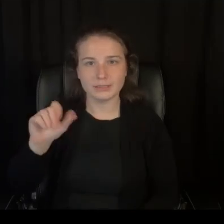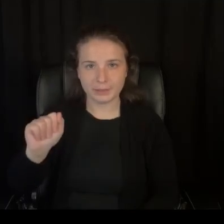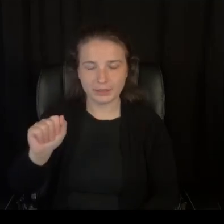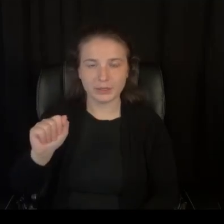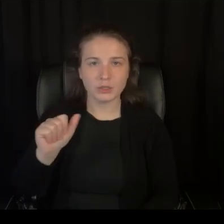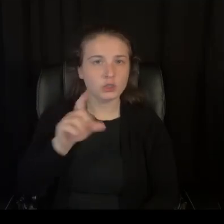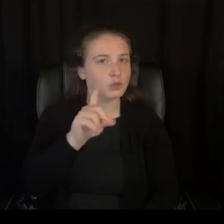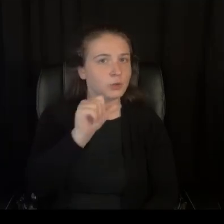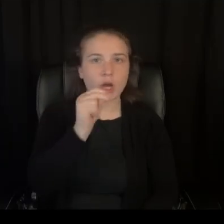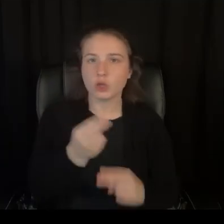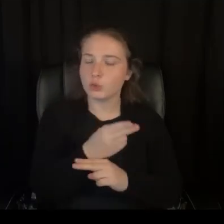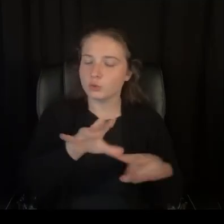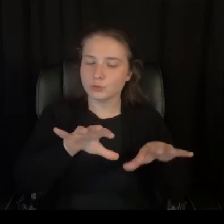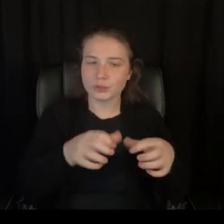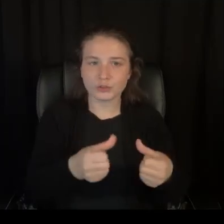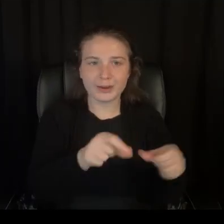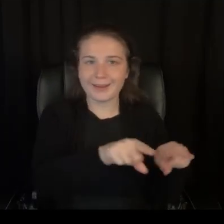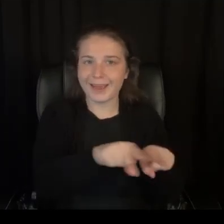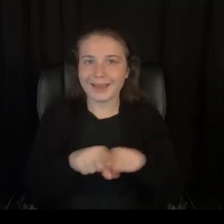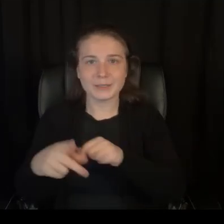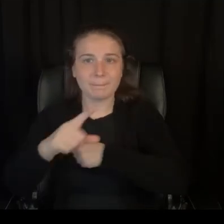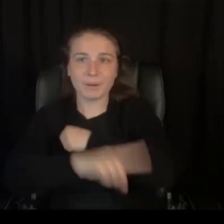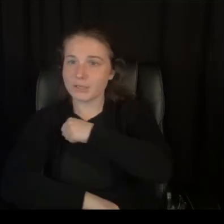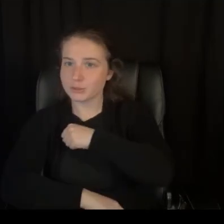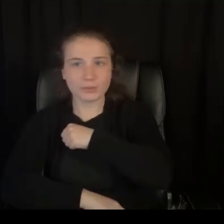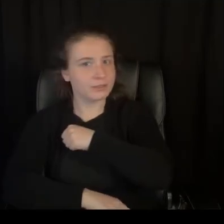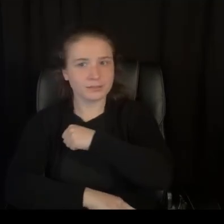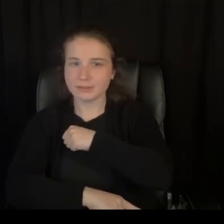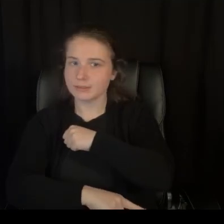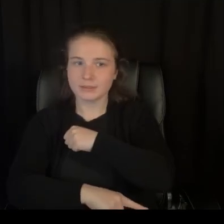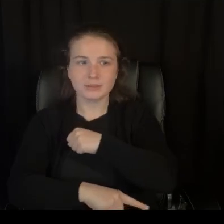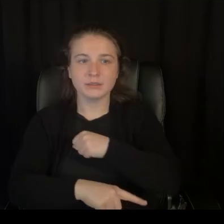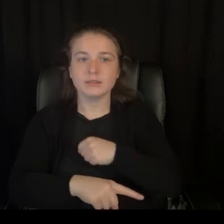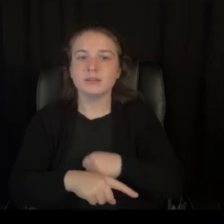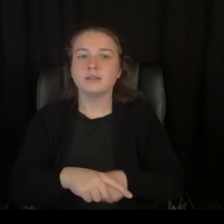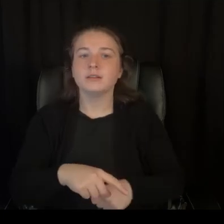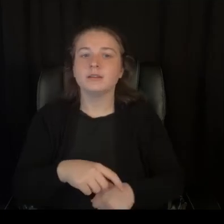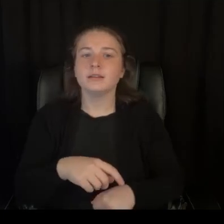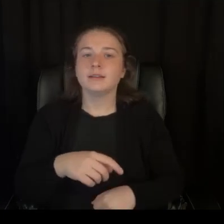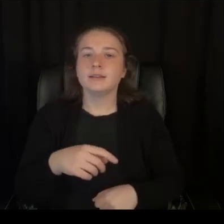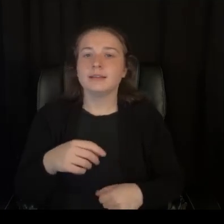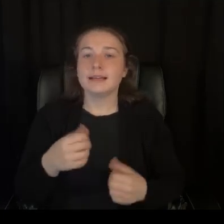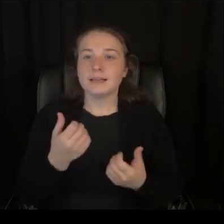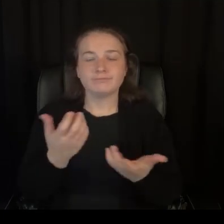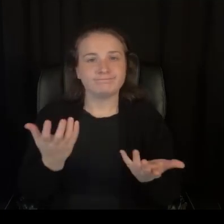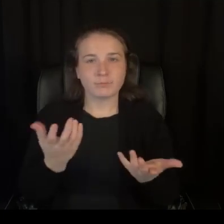Don't use restraint as a punishment. The use of mechanical restraint, such as a safety harness,